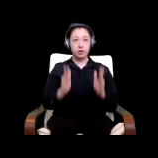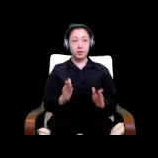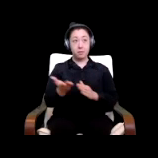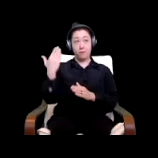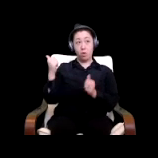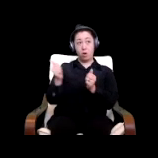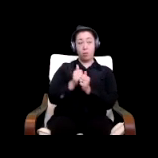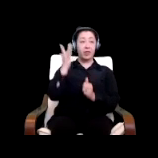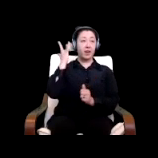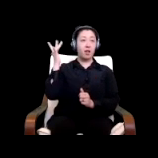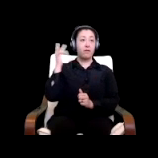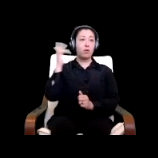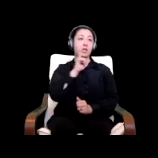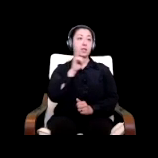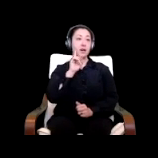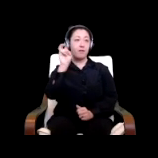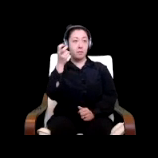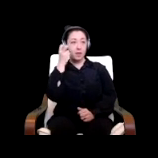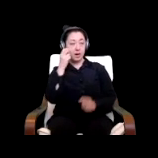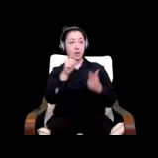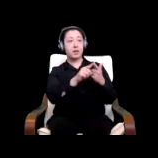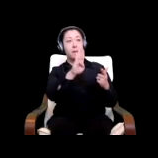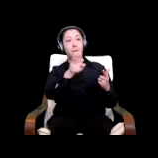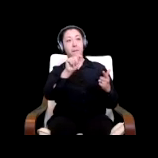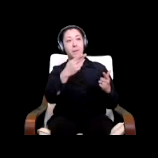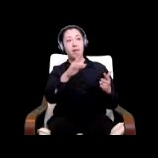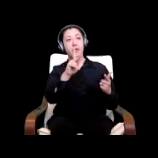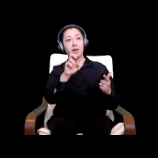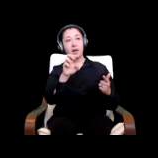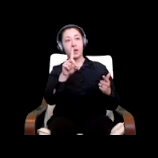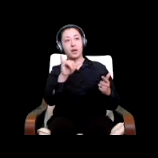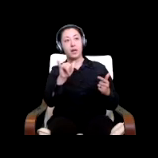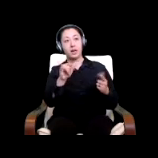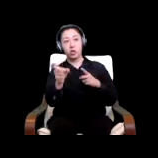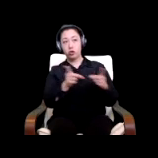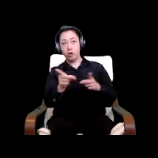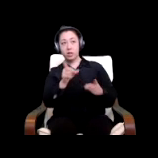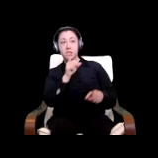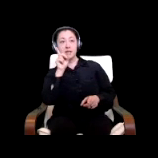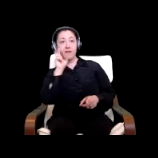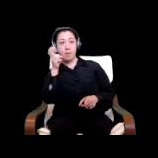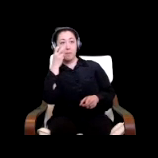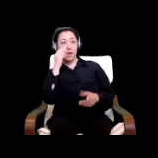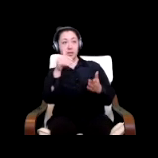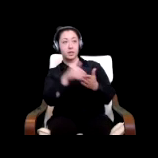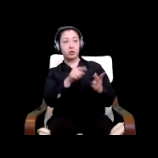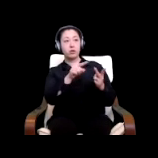Kennedy, director of Deafblind Central. Rob Last, special education teacher specializing